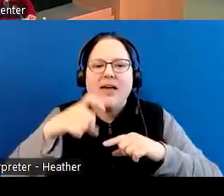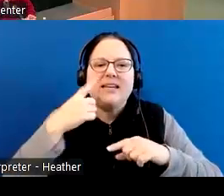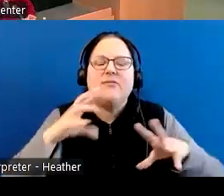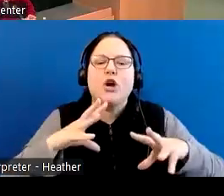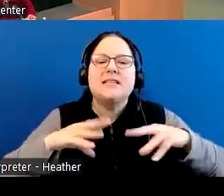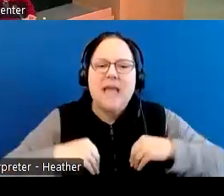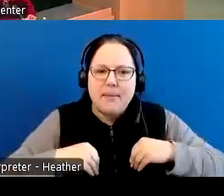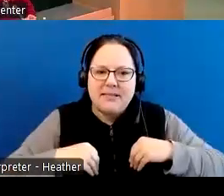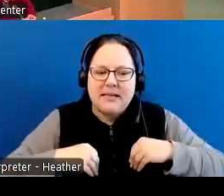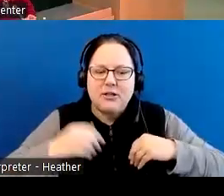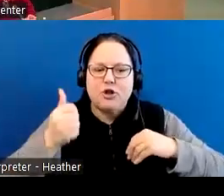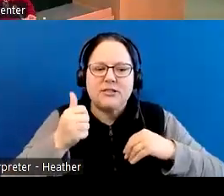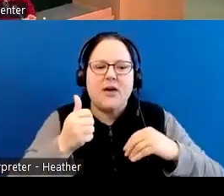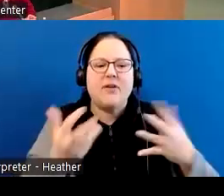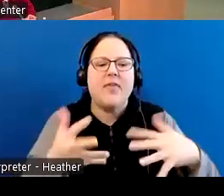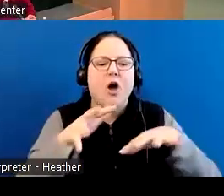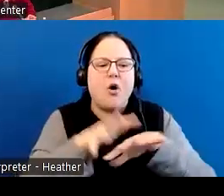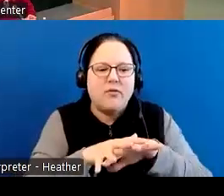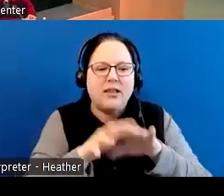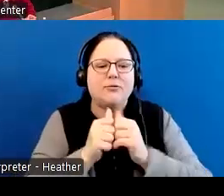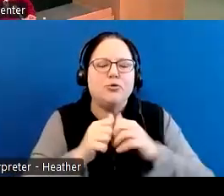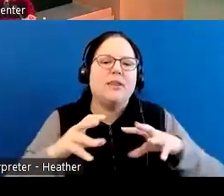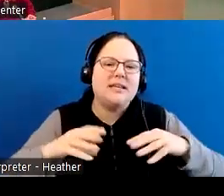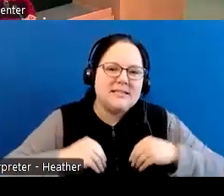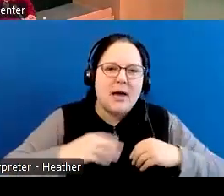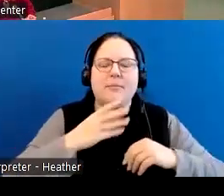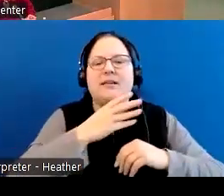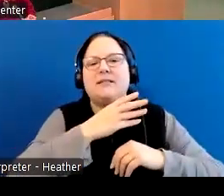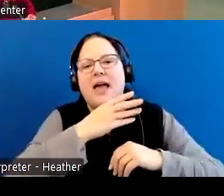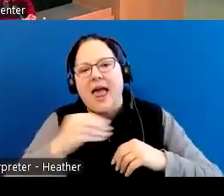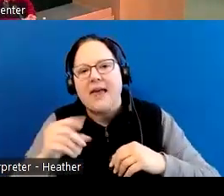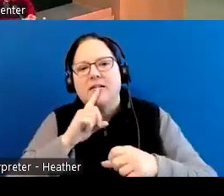up overlapping quite nicely with acceptance and commitment therapy approaches. Um and then there's